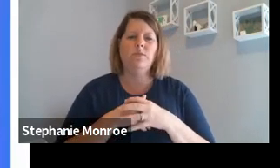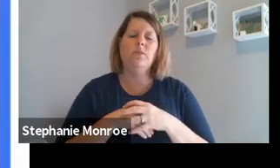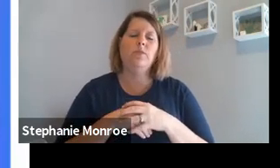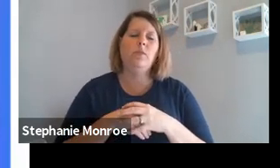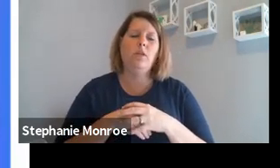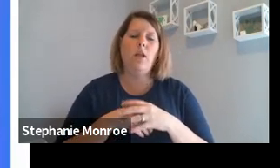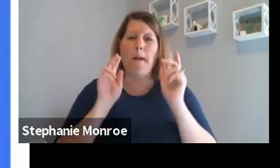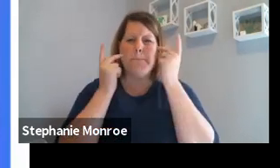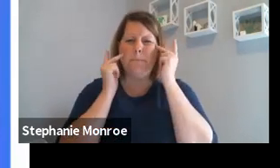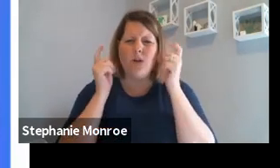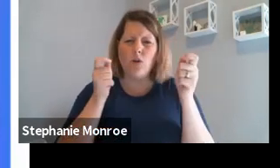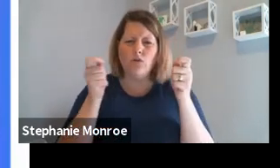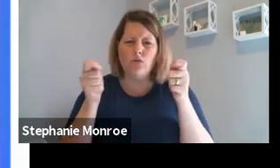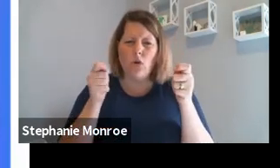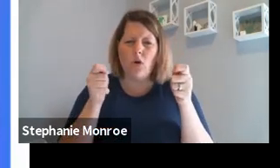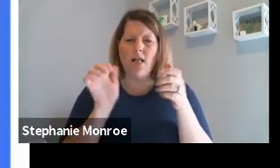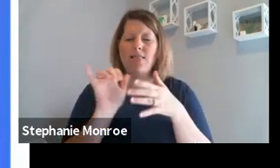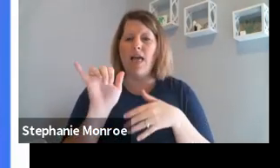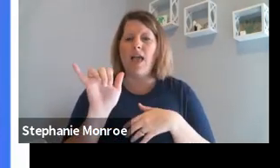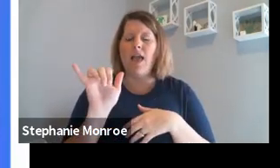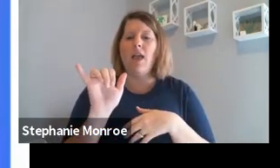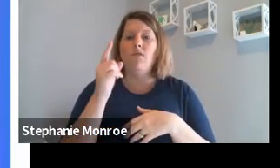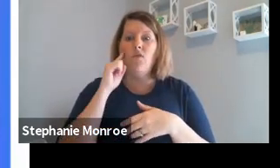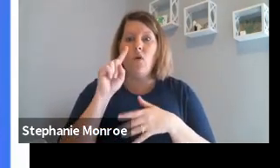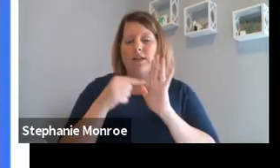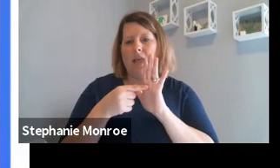Paranoid control, such as for example excessive questioning